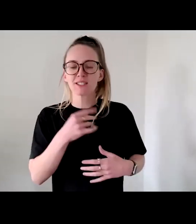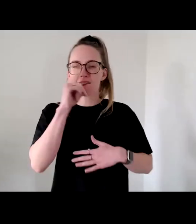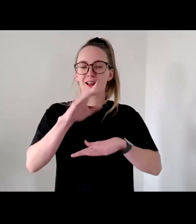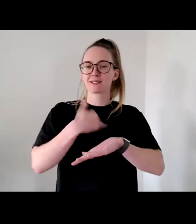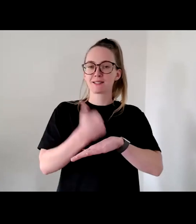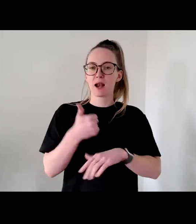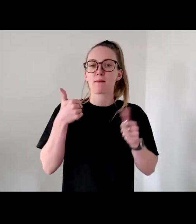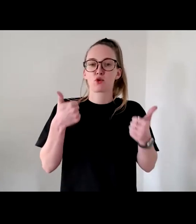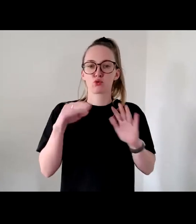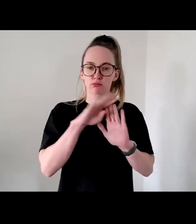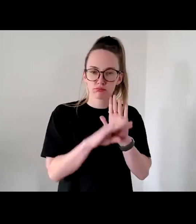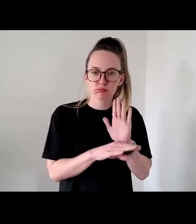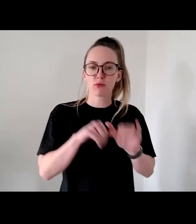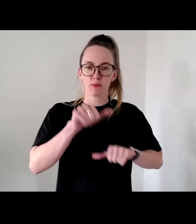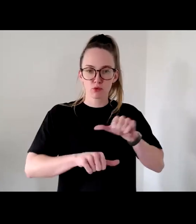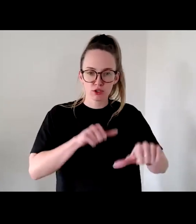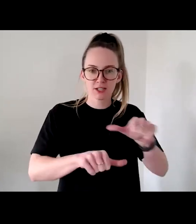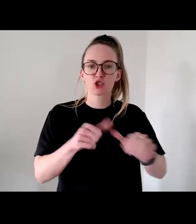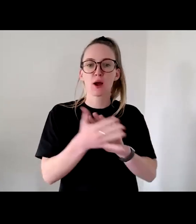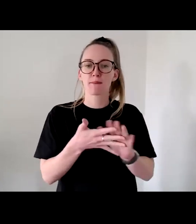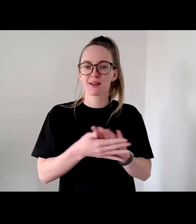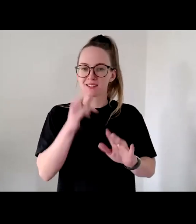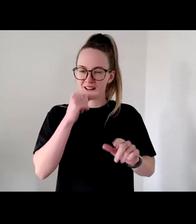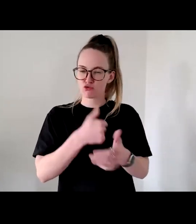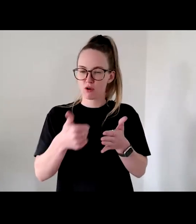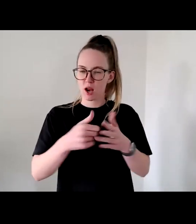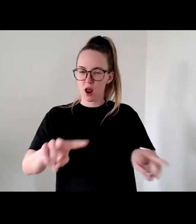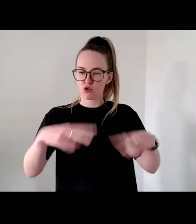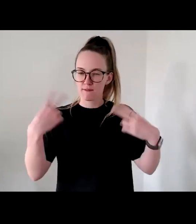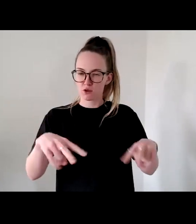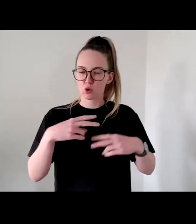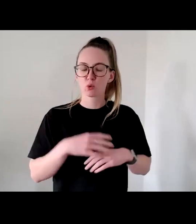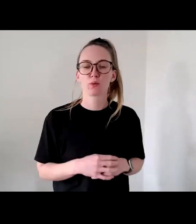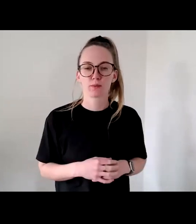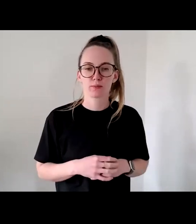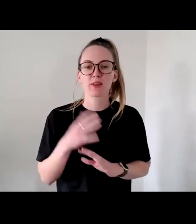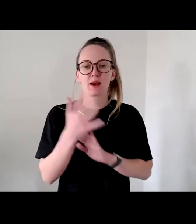and regularly reviewing their risks and mitigation. And finally, changes to the Workplace